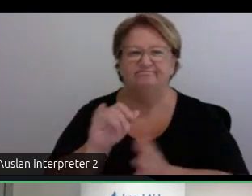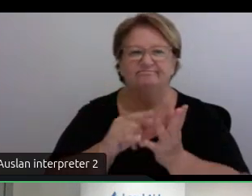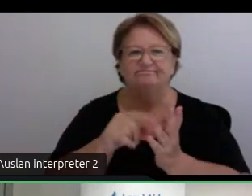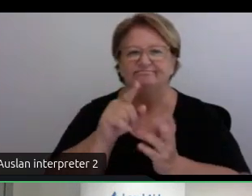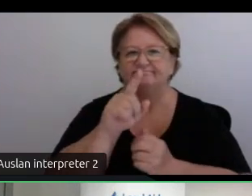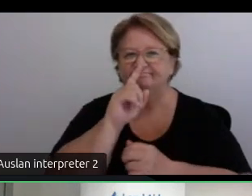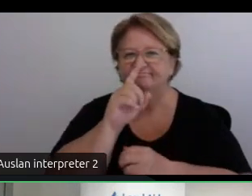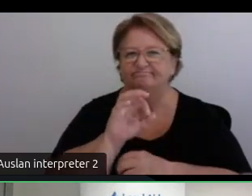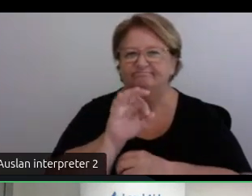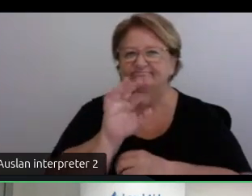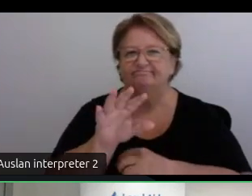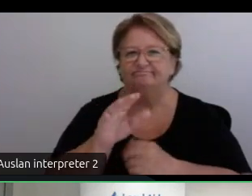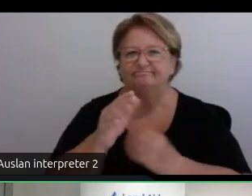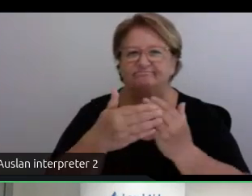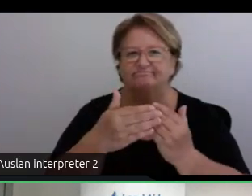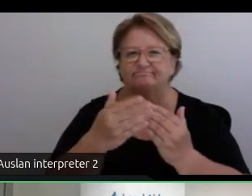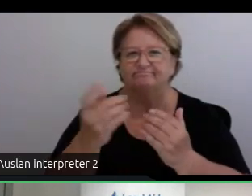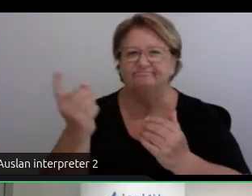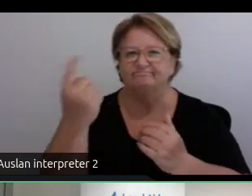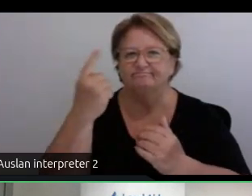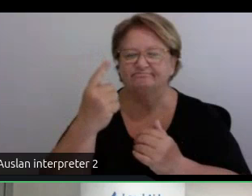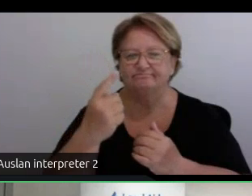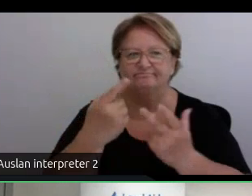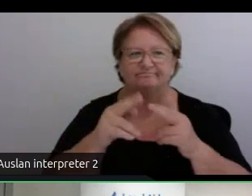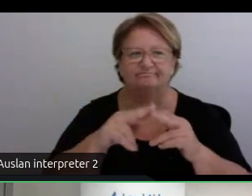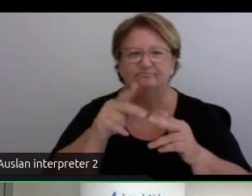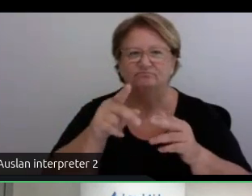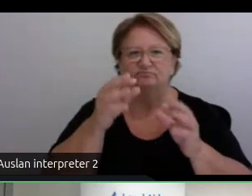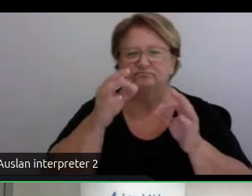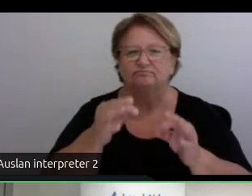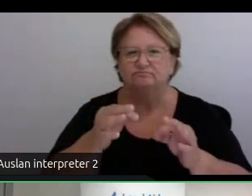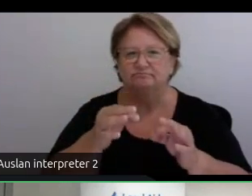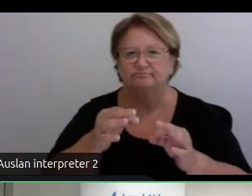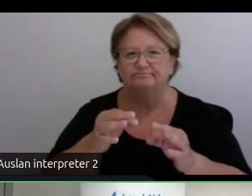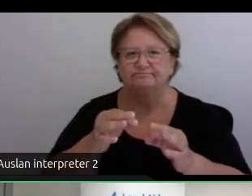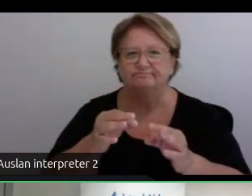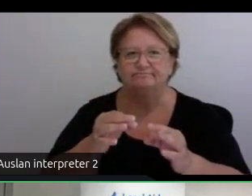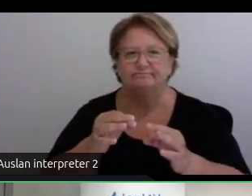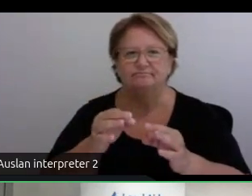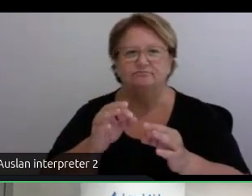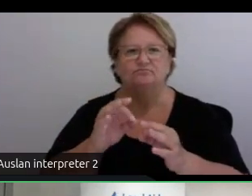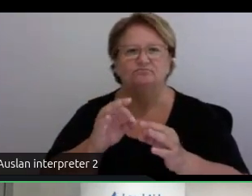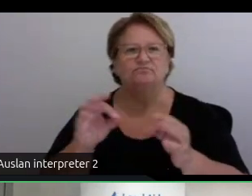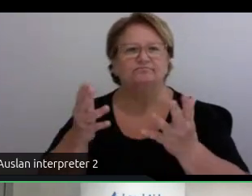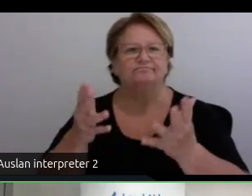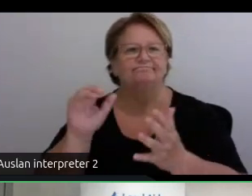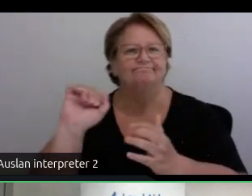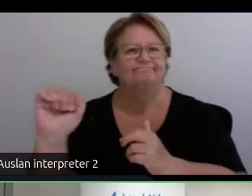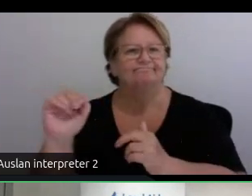you can't actually afford then to get the work done if you decide not to let their builder do